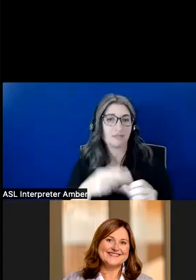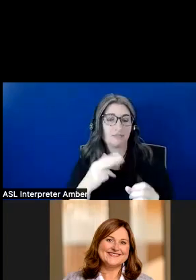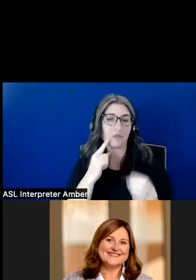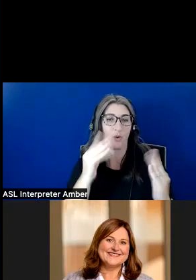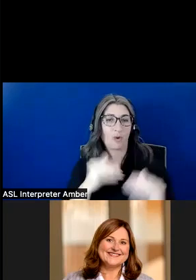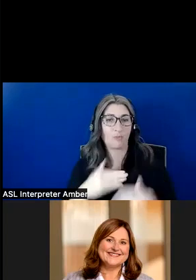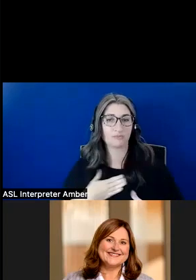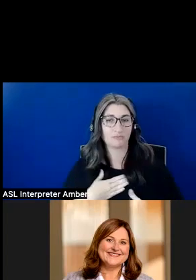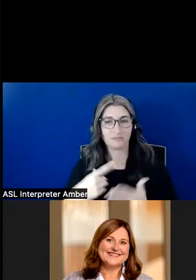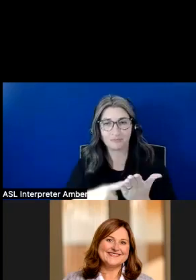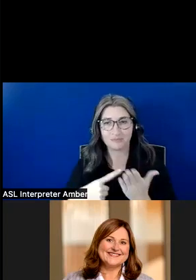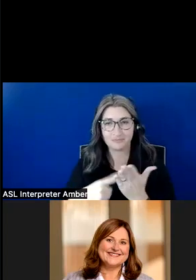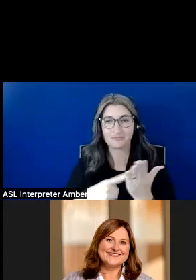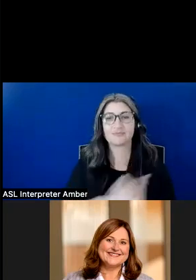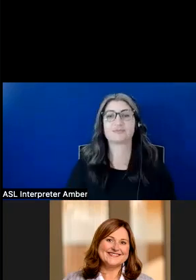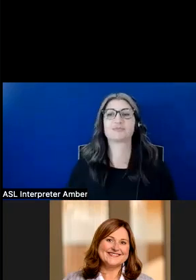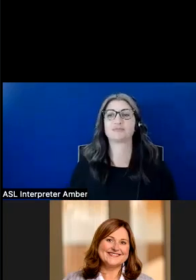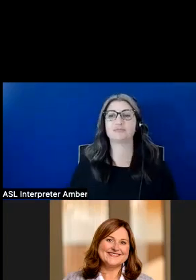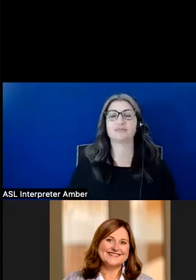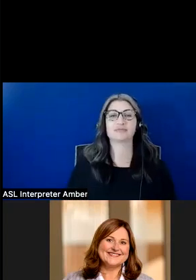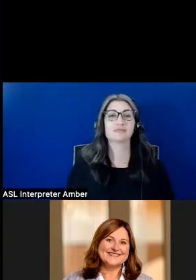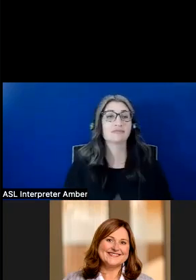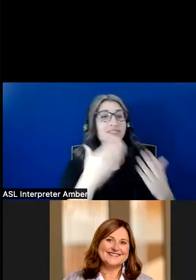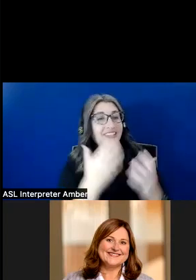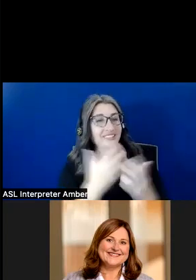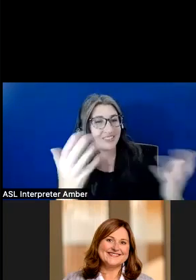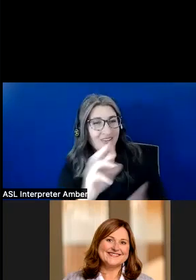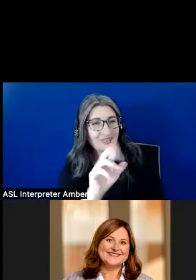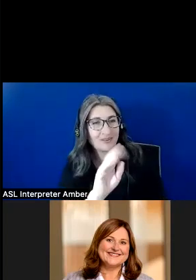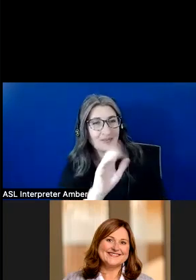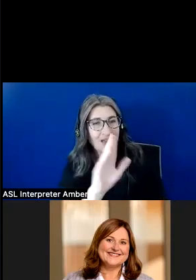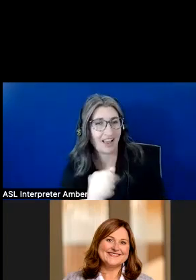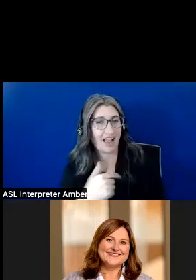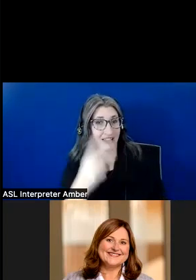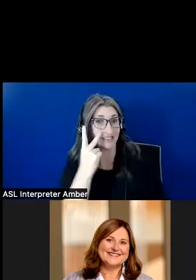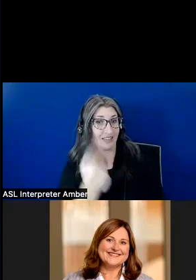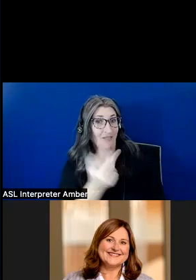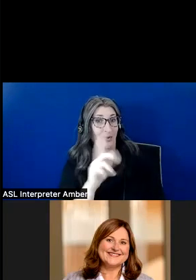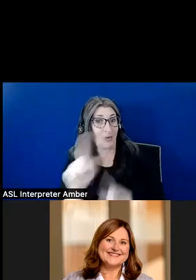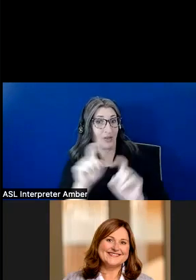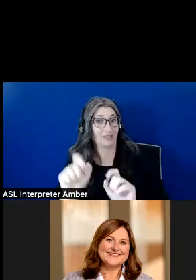Thanks so much, Rebecca. I do see a couple of questions are popping up in the Q&A.